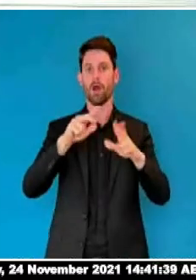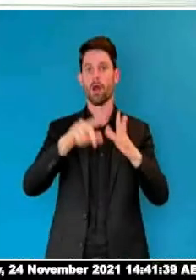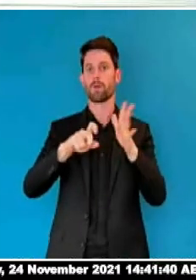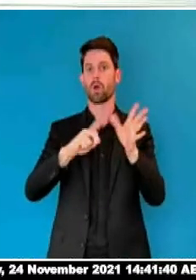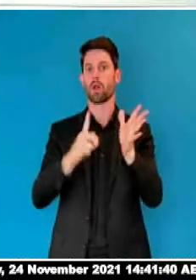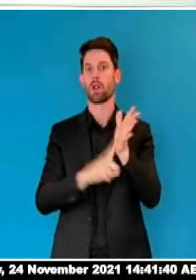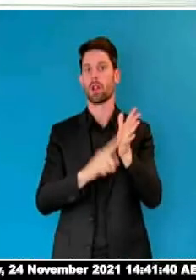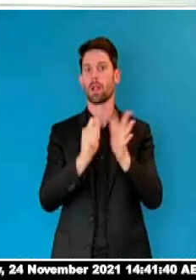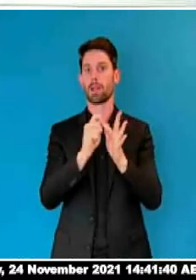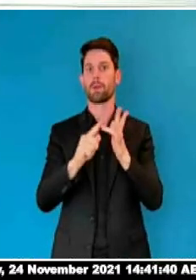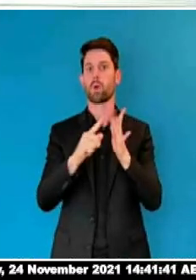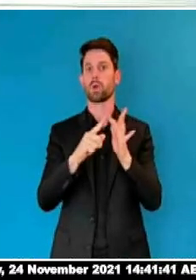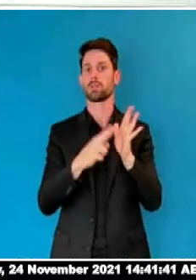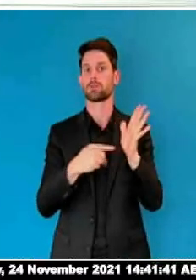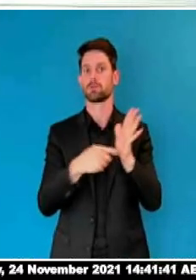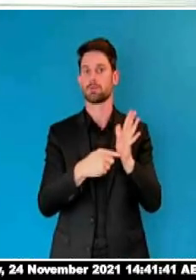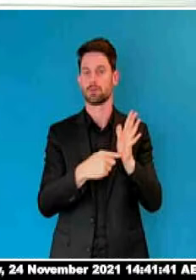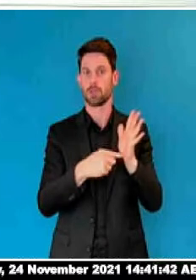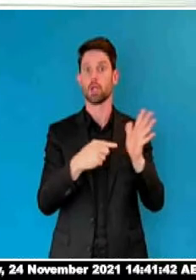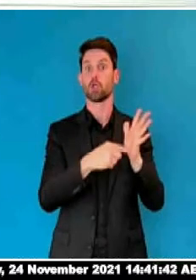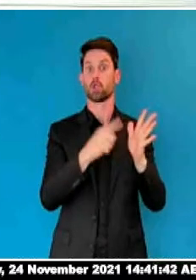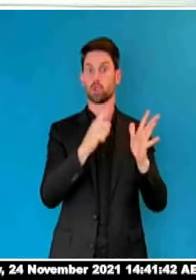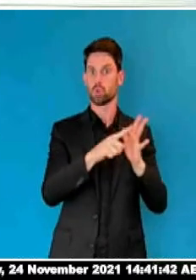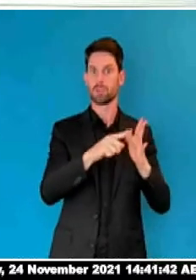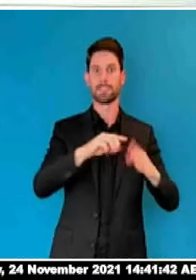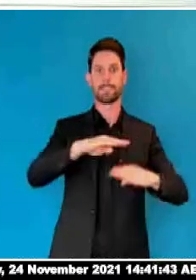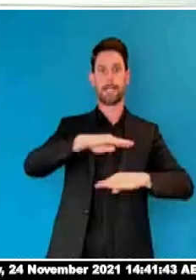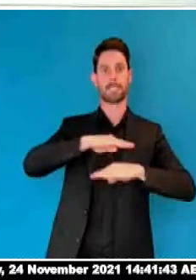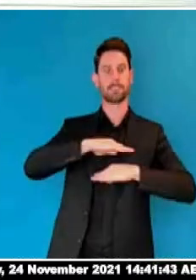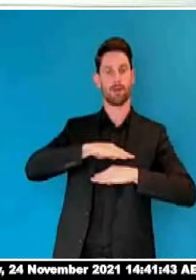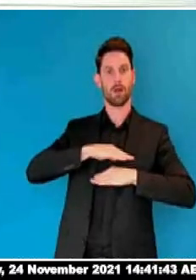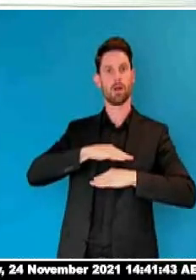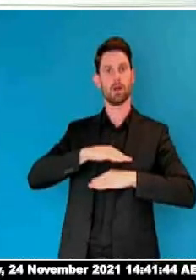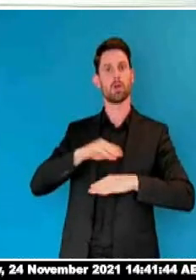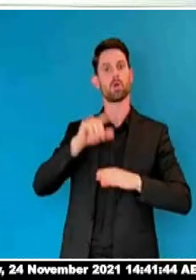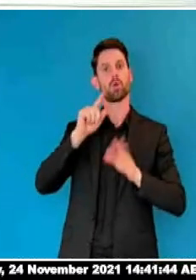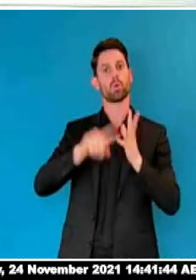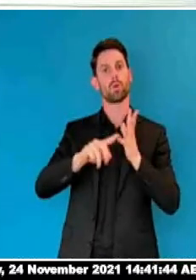Australia's obligations under the Convention on the Rights of Persons with Disabilities?